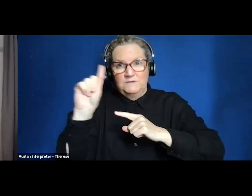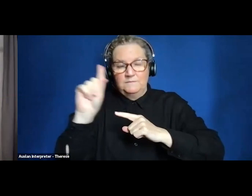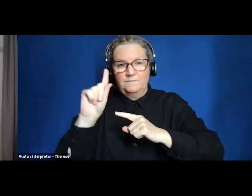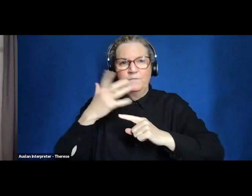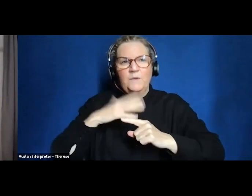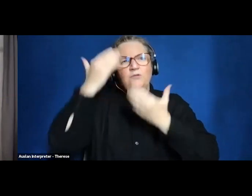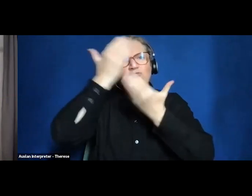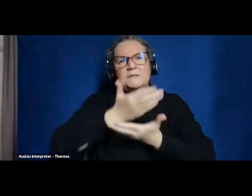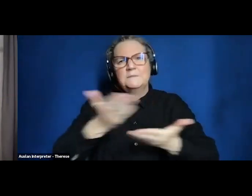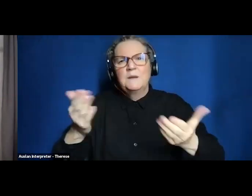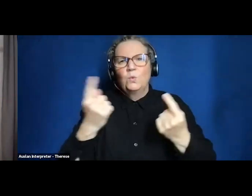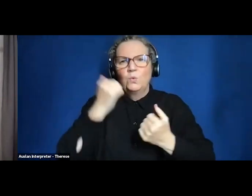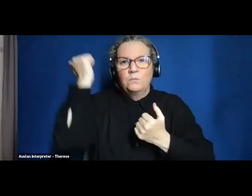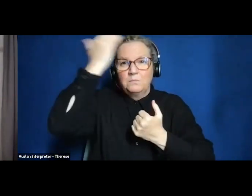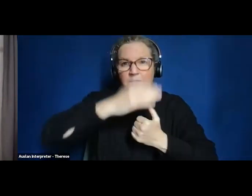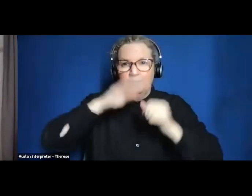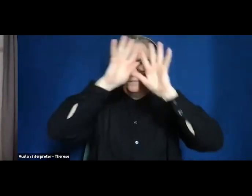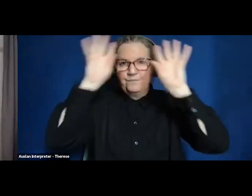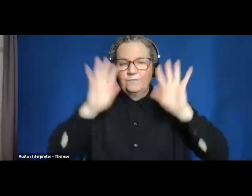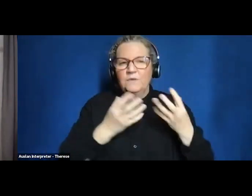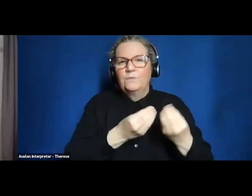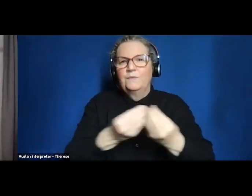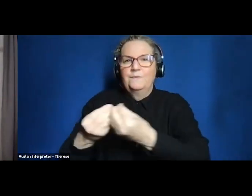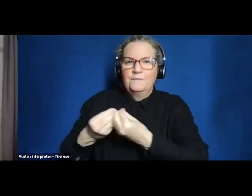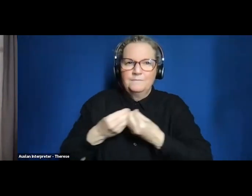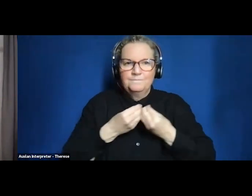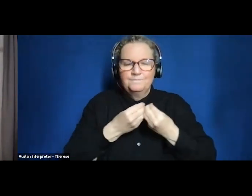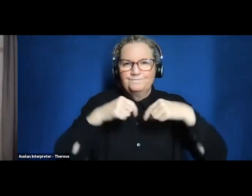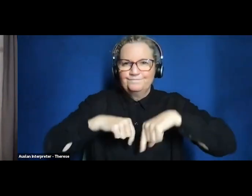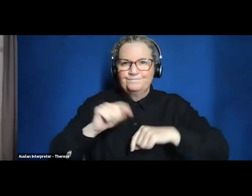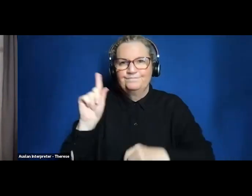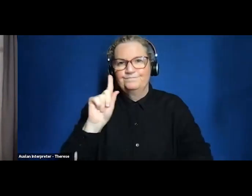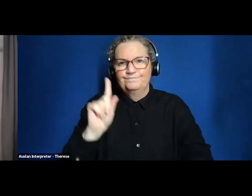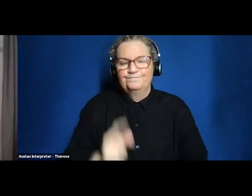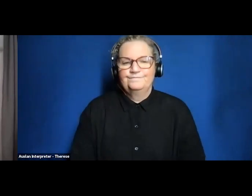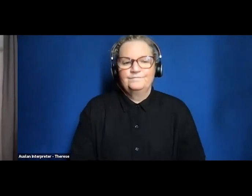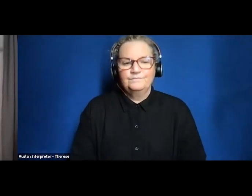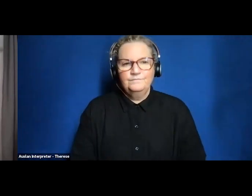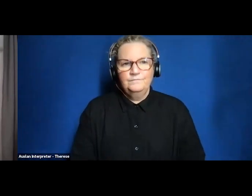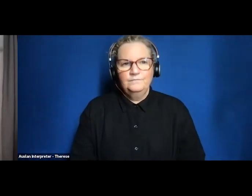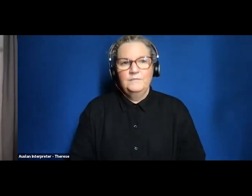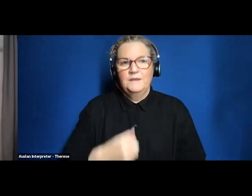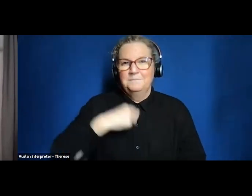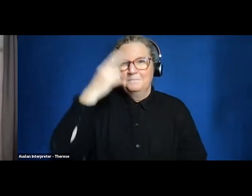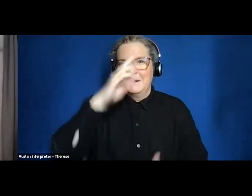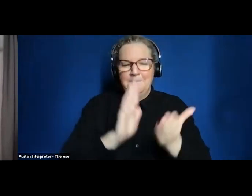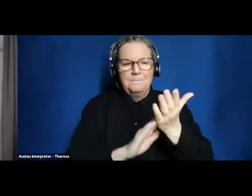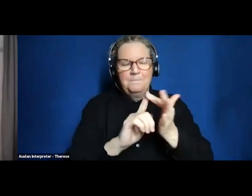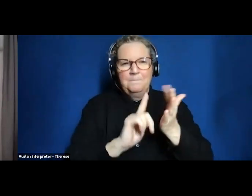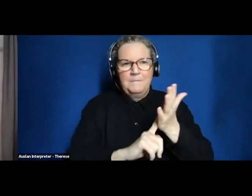to all Aboriginal and Torres Strait Islander peoples joining us today. So my name is Mel Butcher and I'm the director of Impact